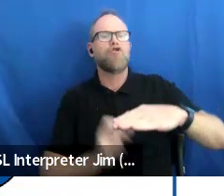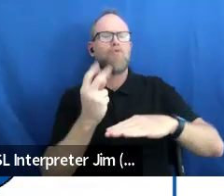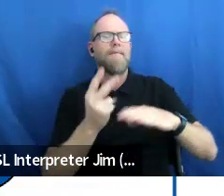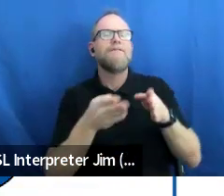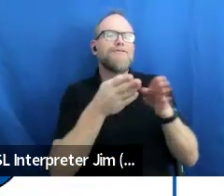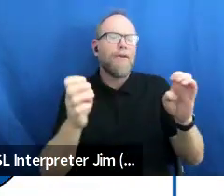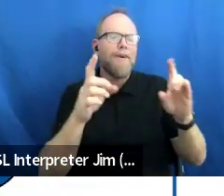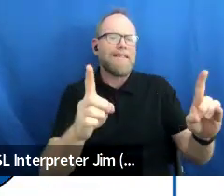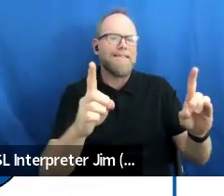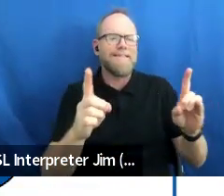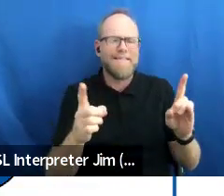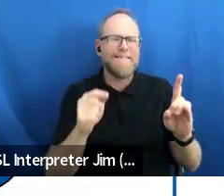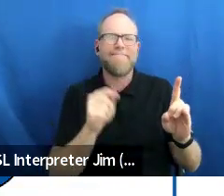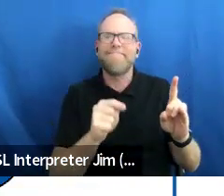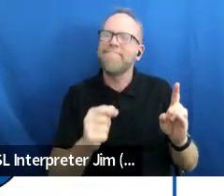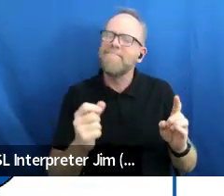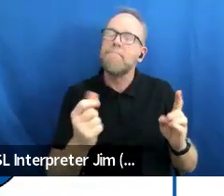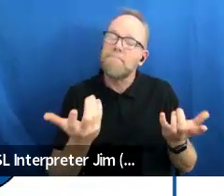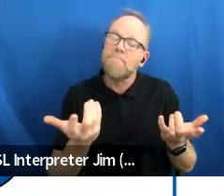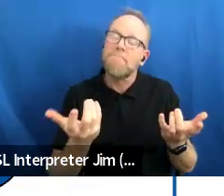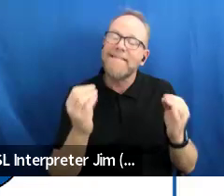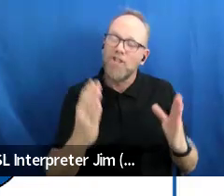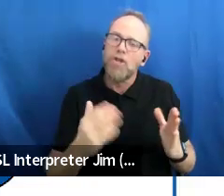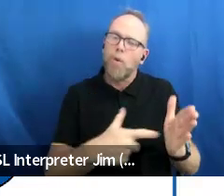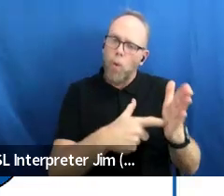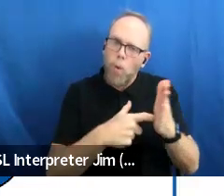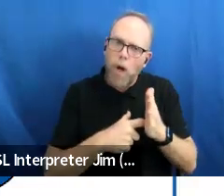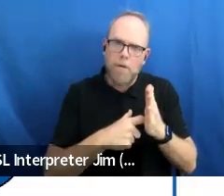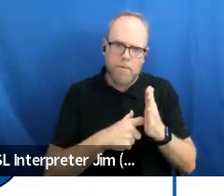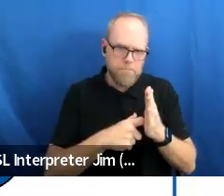That's just kind of generally true. They do not understand disabilities.